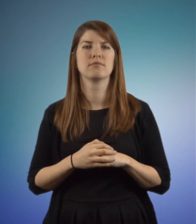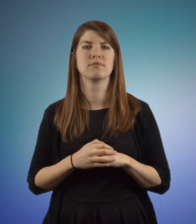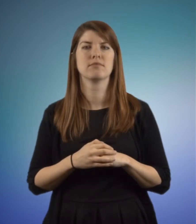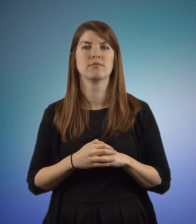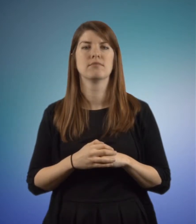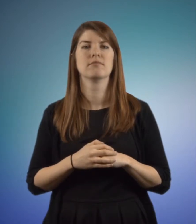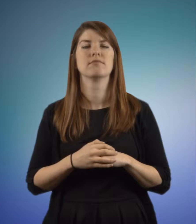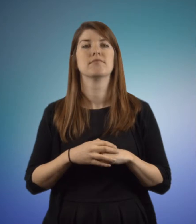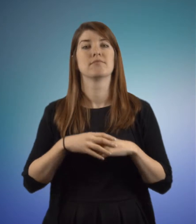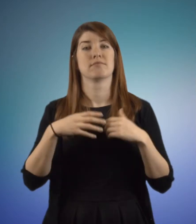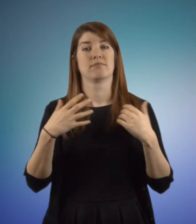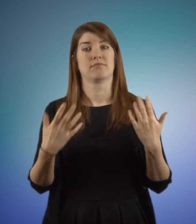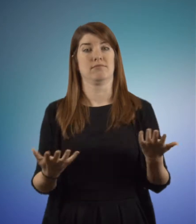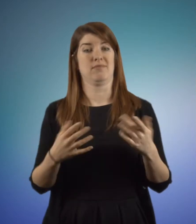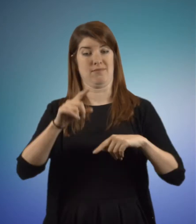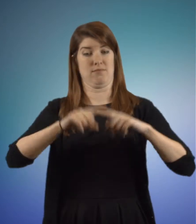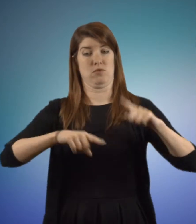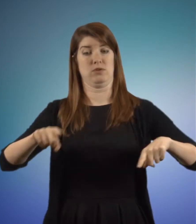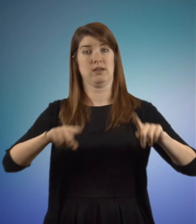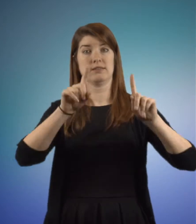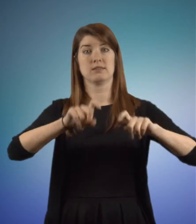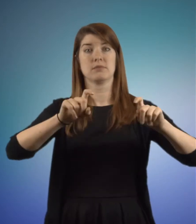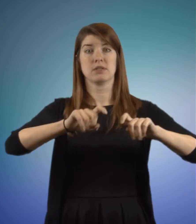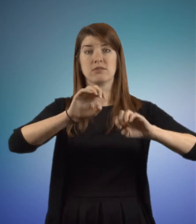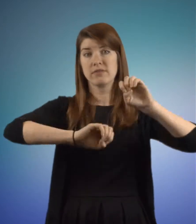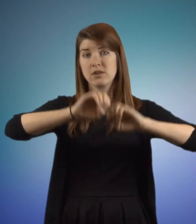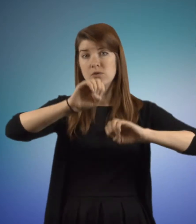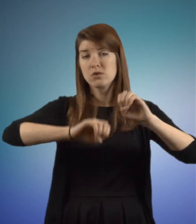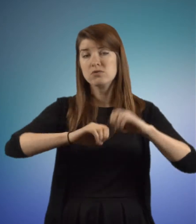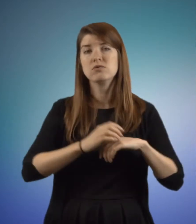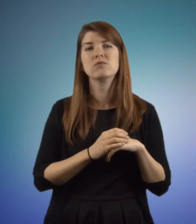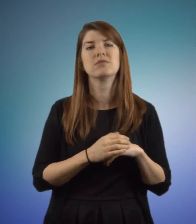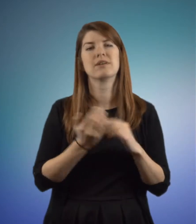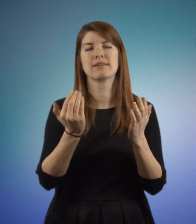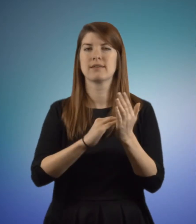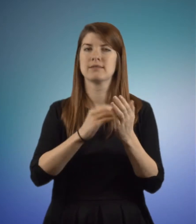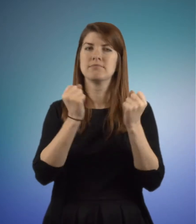So, in the multidisciplinary evaluation, again, there is a number of areas that are considered.